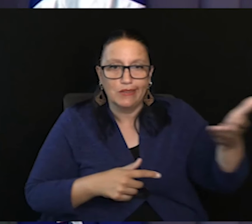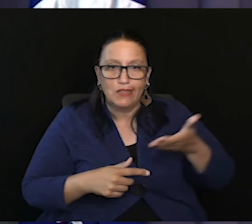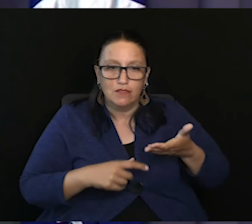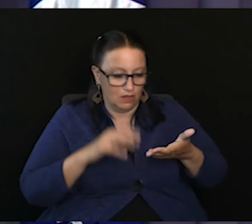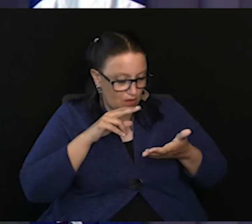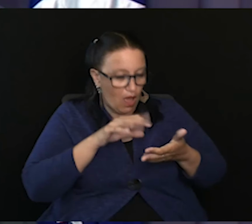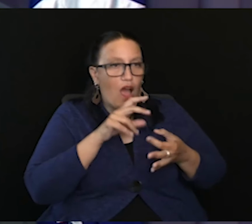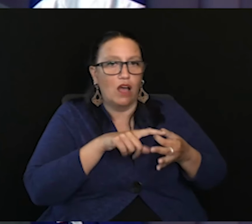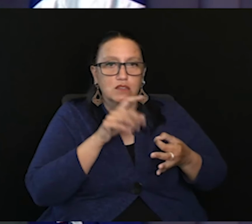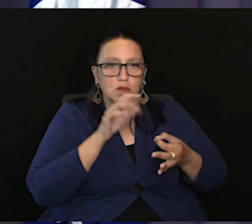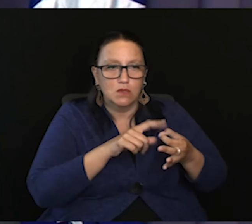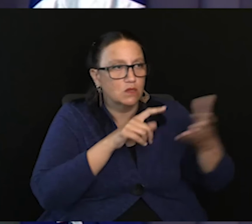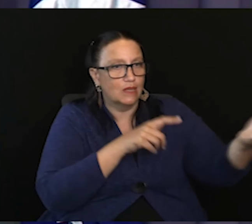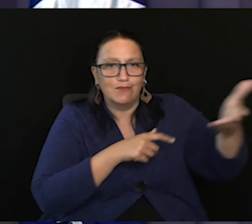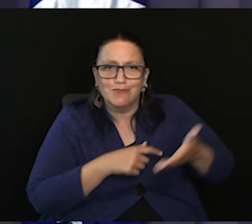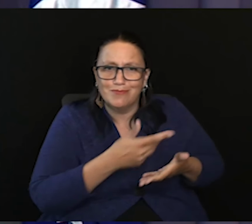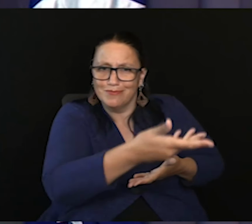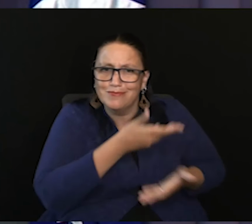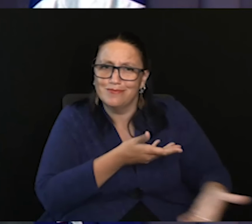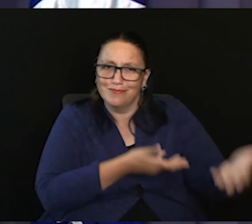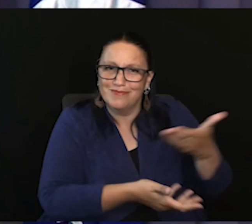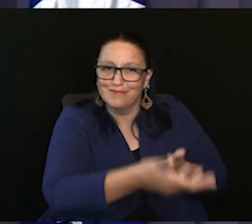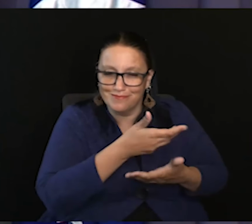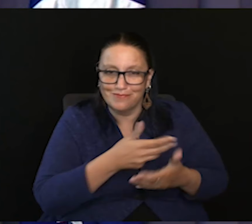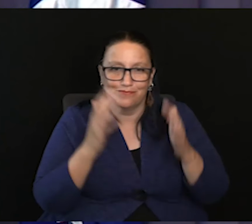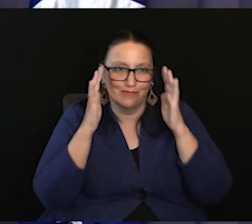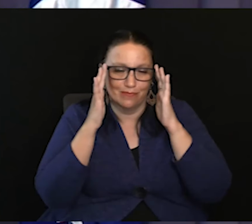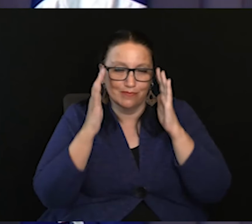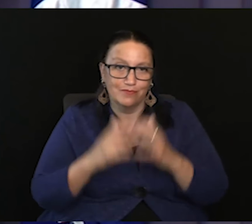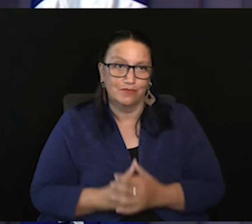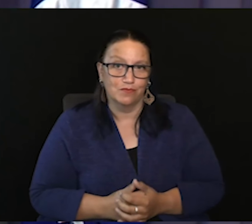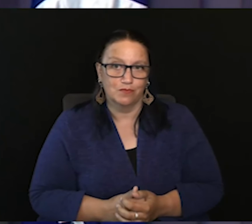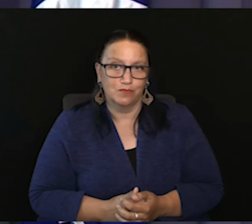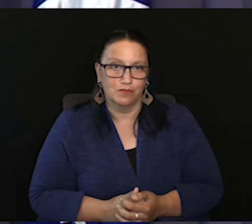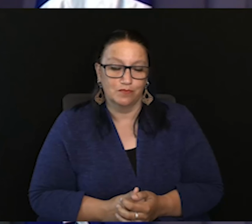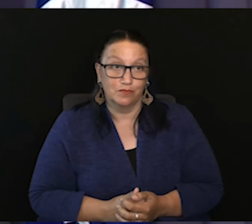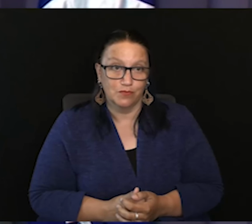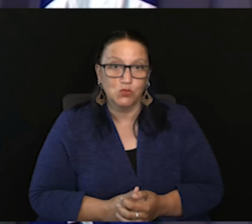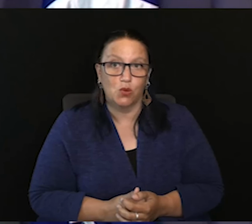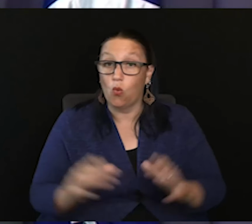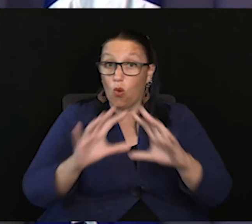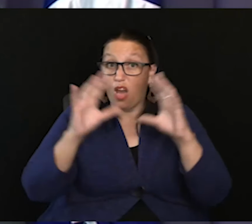And so we and the other regulators and indeed of the OECD countries after the European Union,